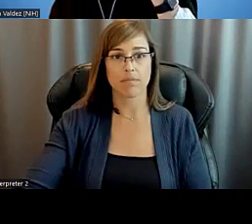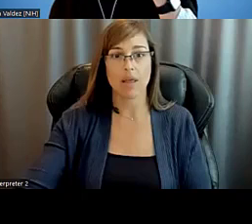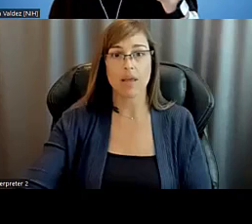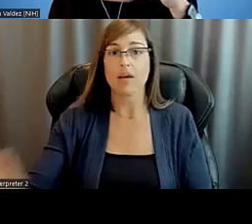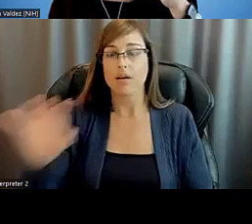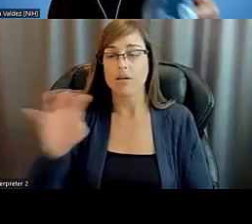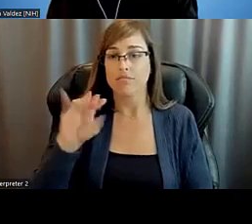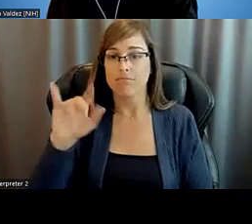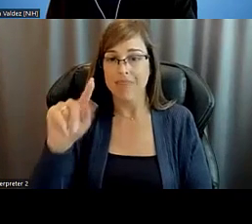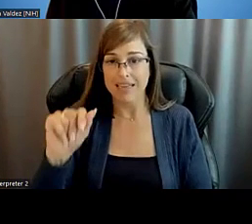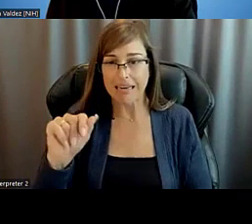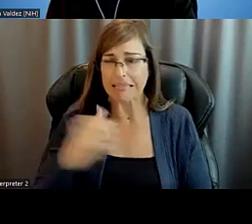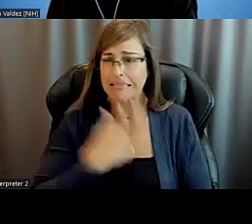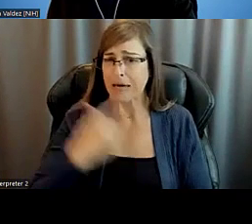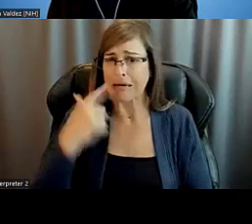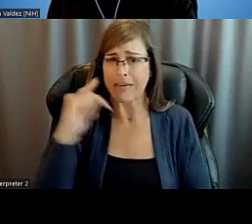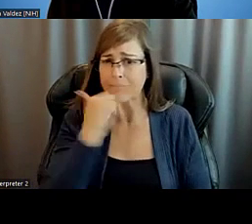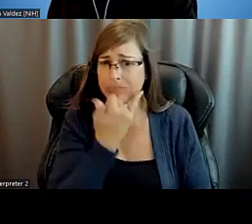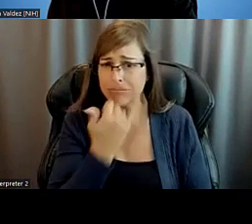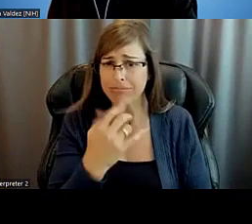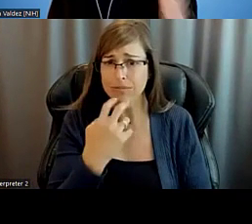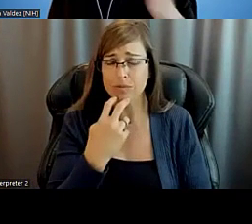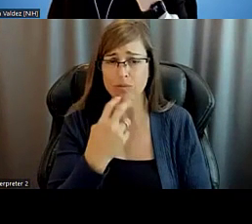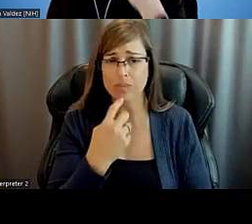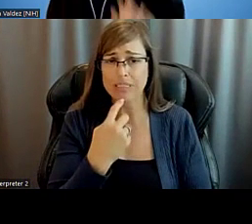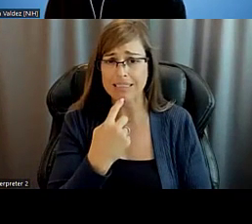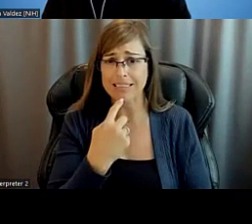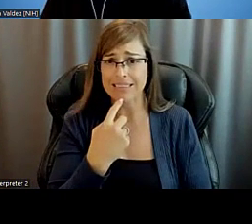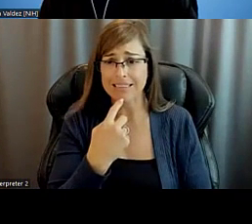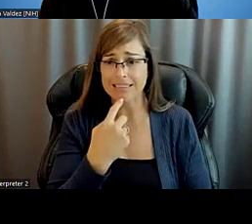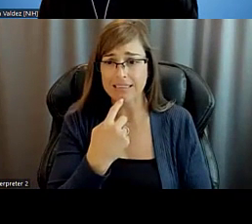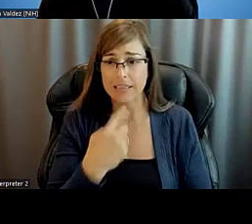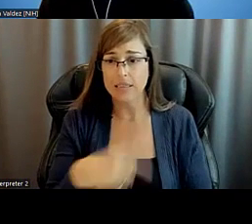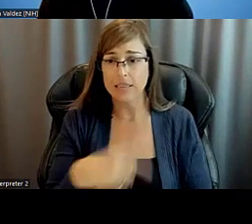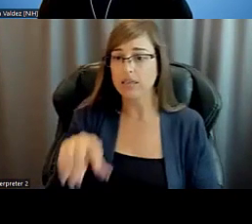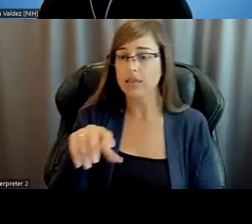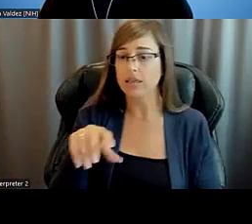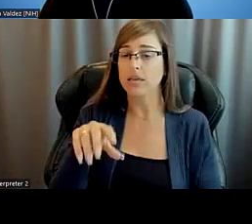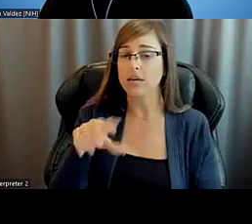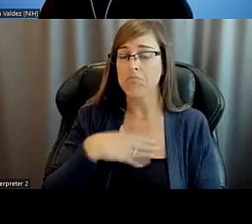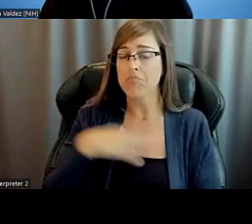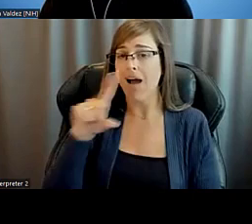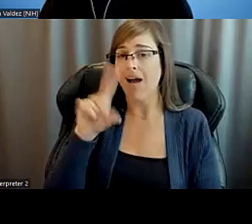Sorry if I butchered your name. Mita: Yeah, hi. No, my question is slightly different.